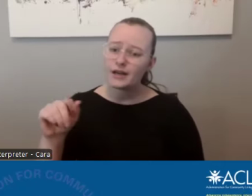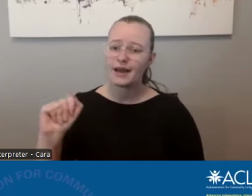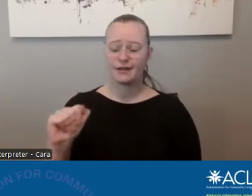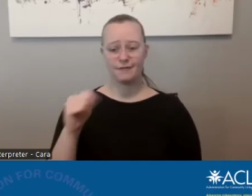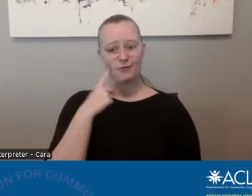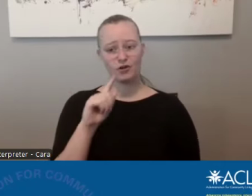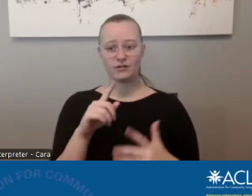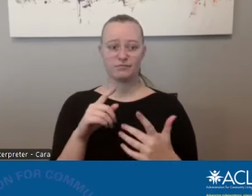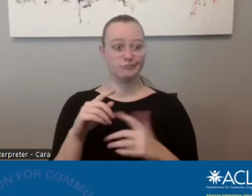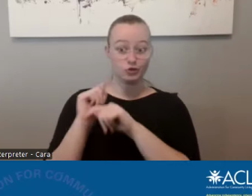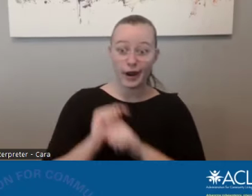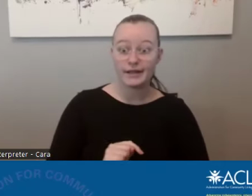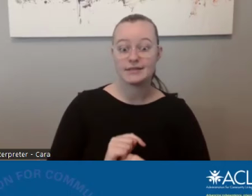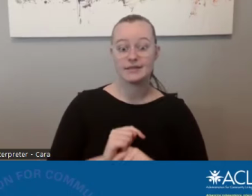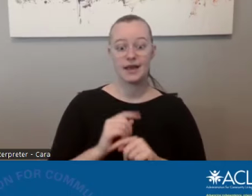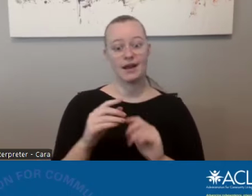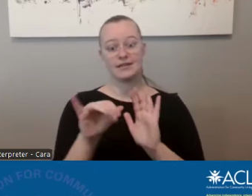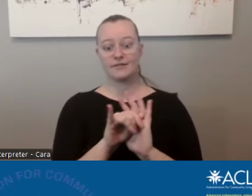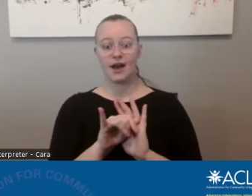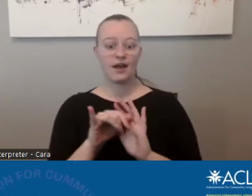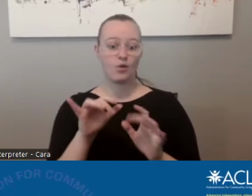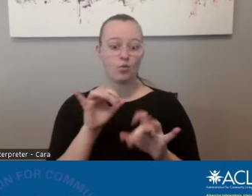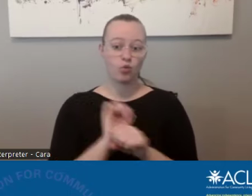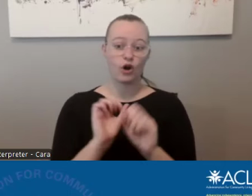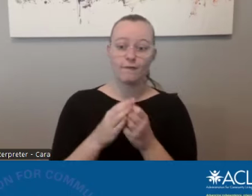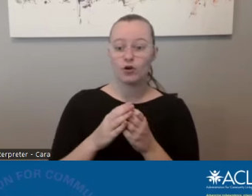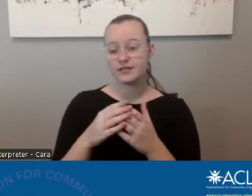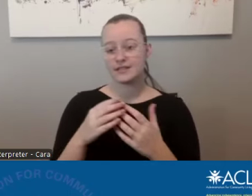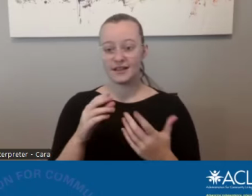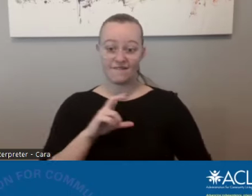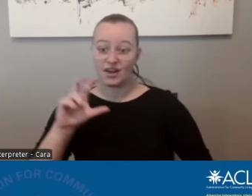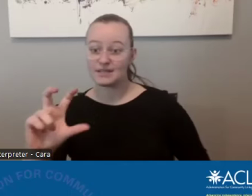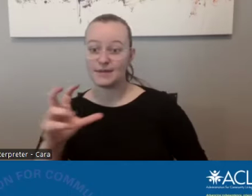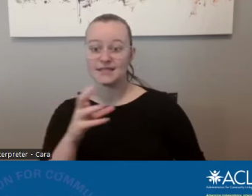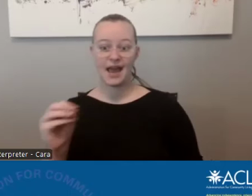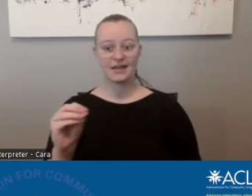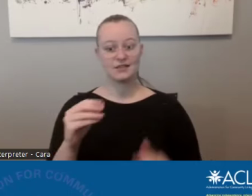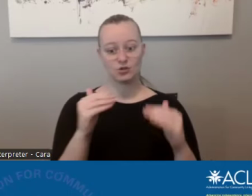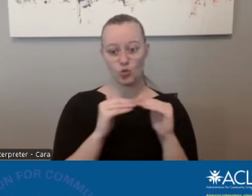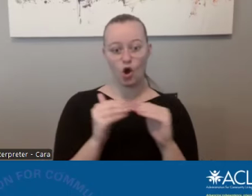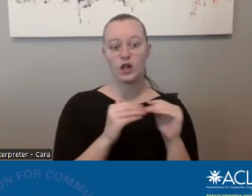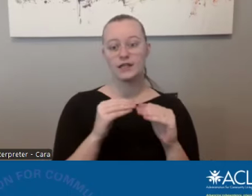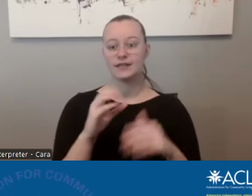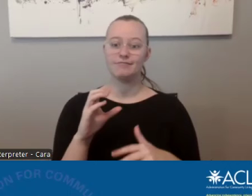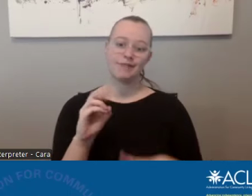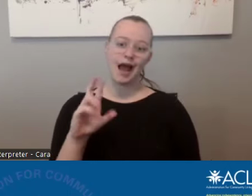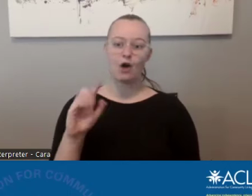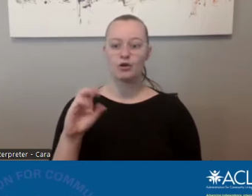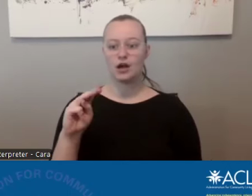and to quantify linkages between workforce investments and quality outcomes, both for workers and individuals receiving these services.